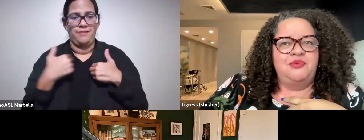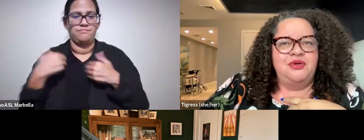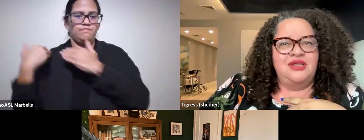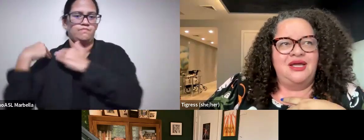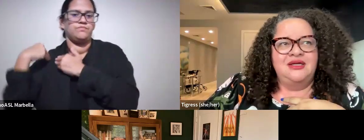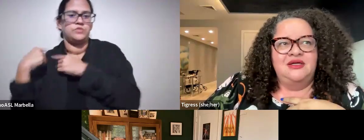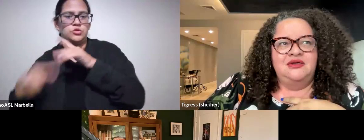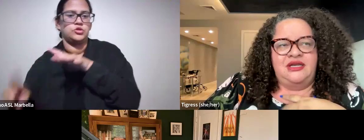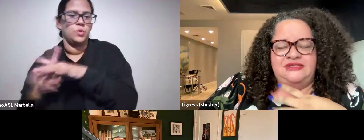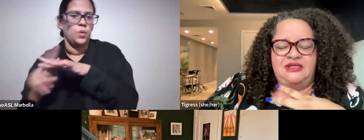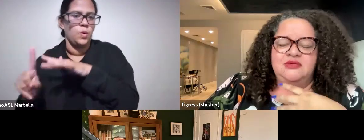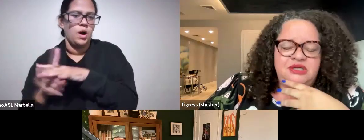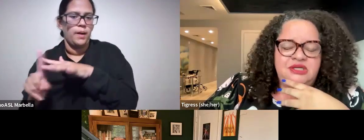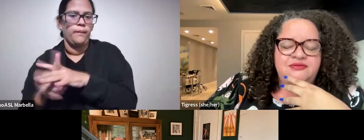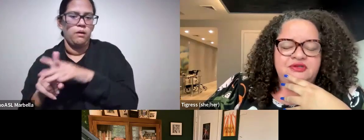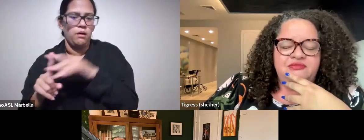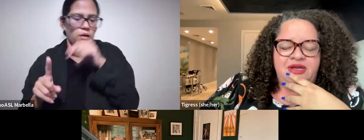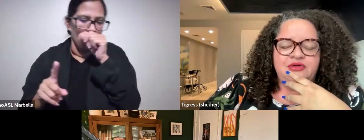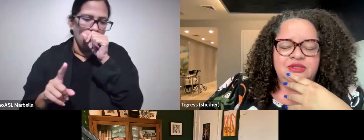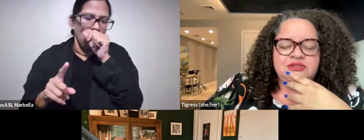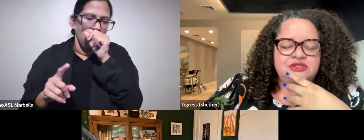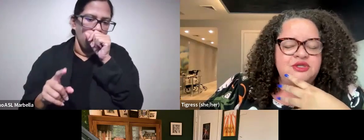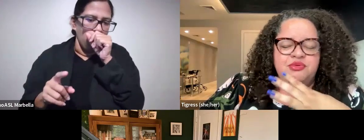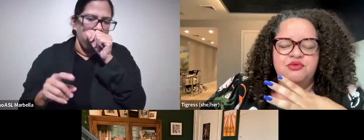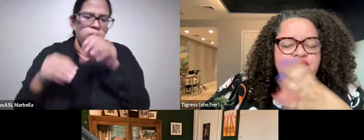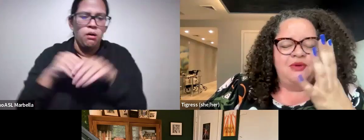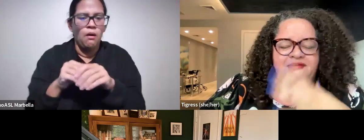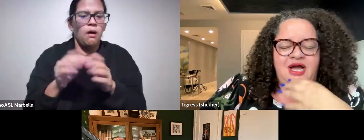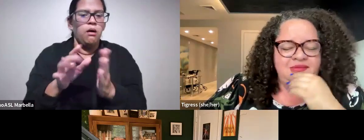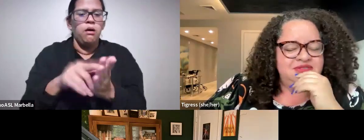up with an encyclopedia full of medical research to prove whatever I'm